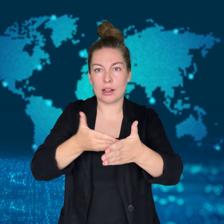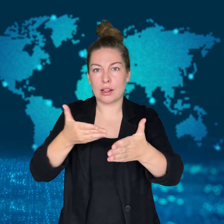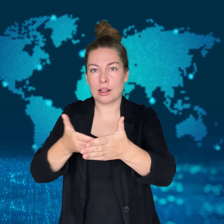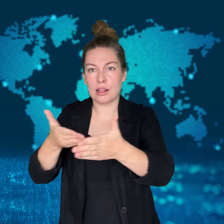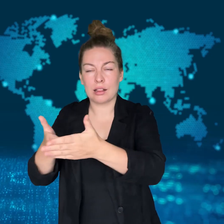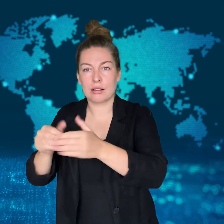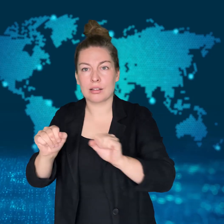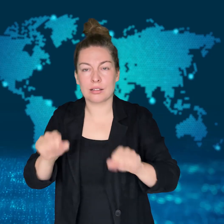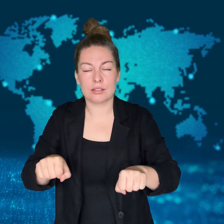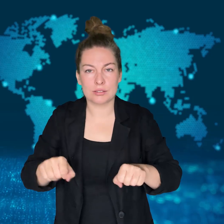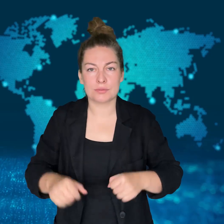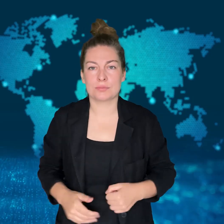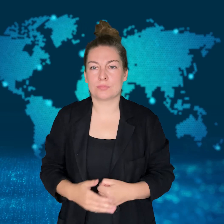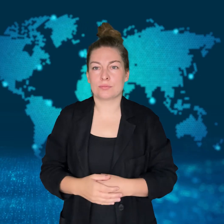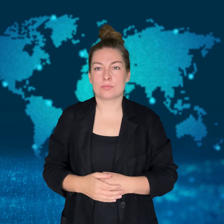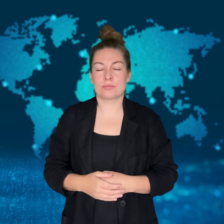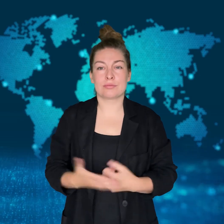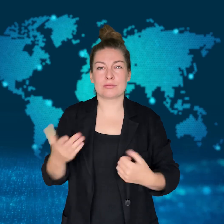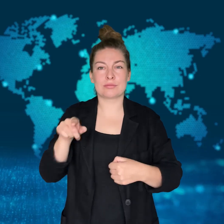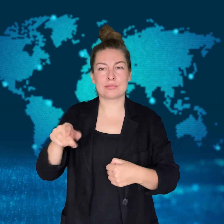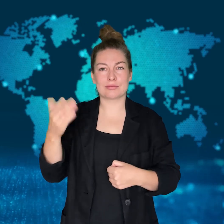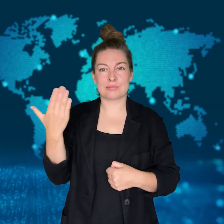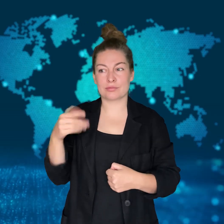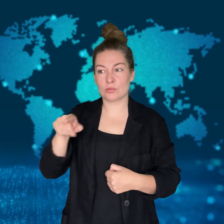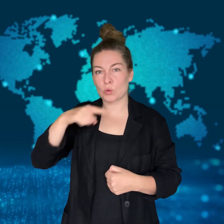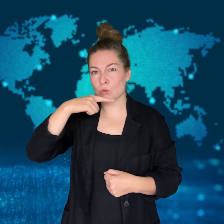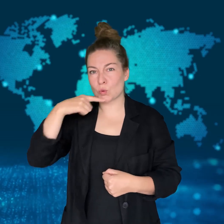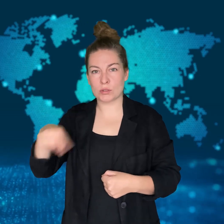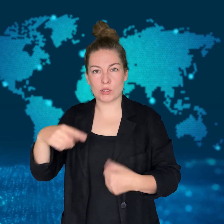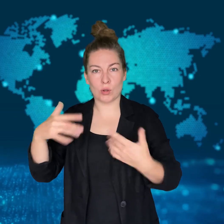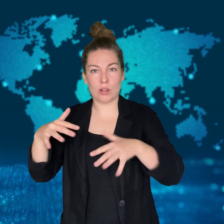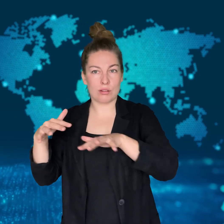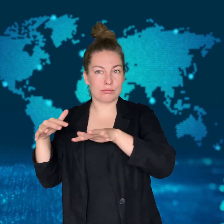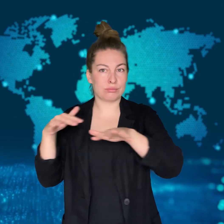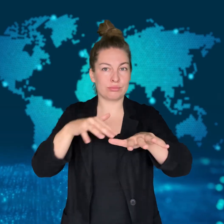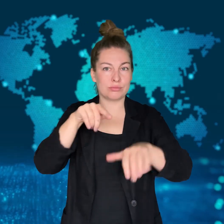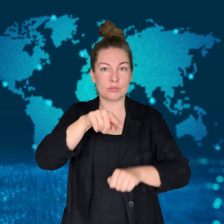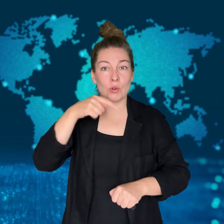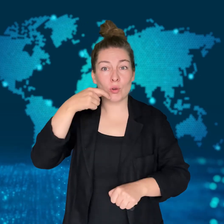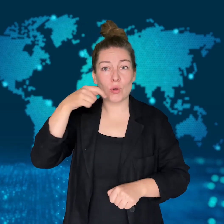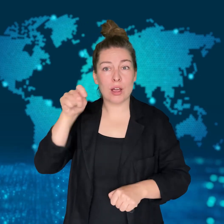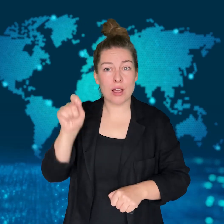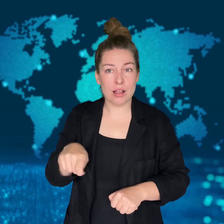That price reached over $120 USD a barrel early in the summer 2022.